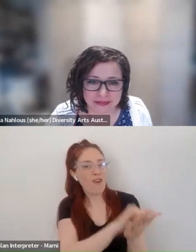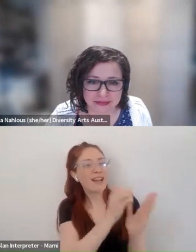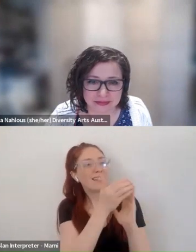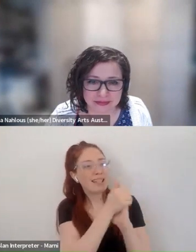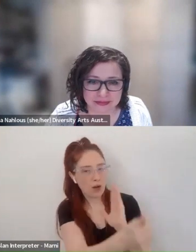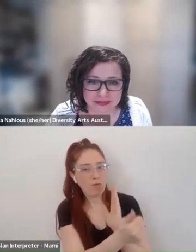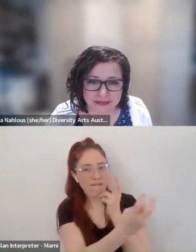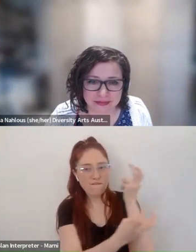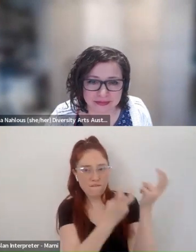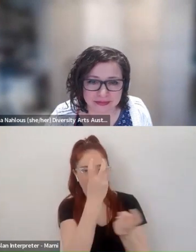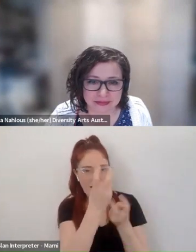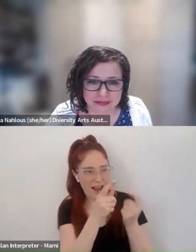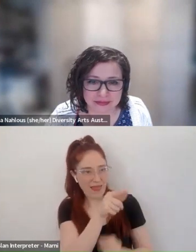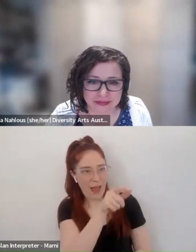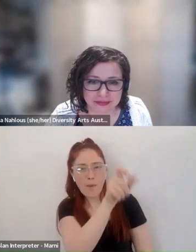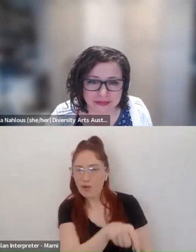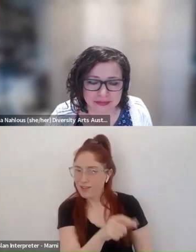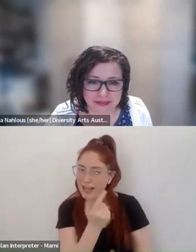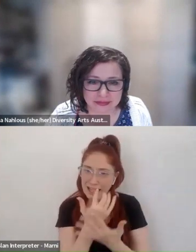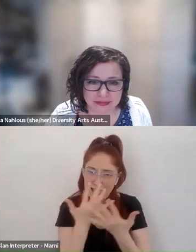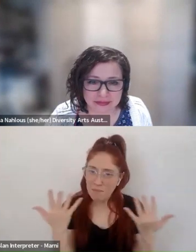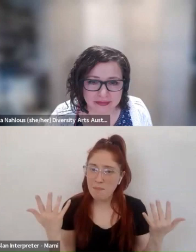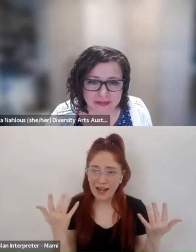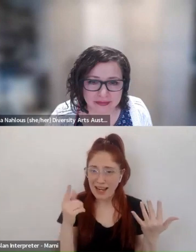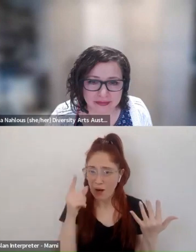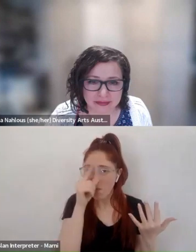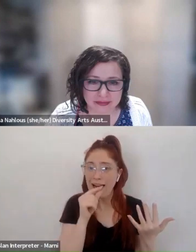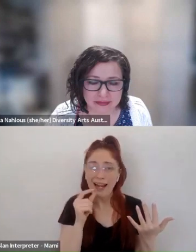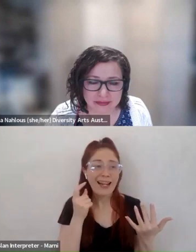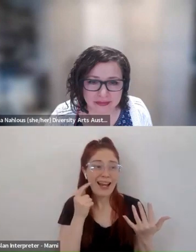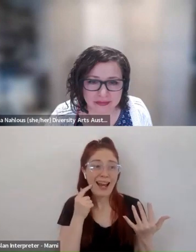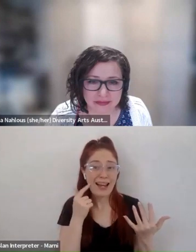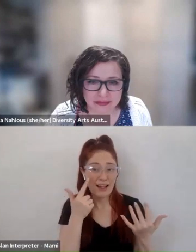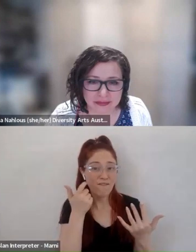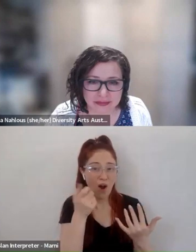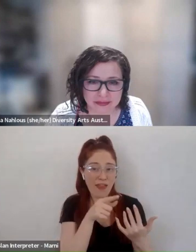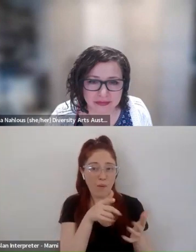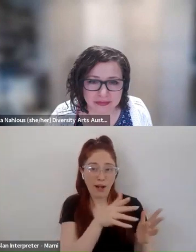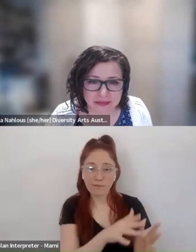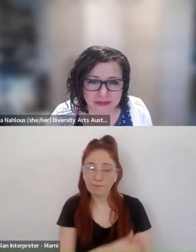ways, there are absolutely ways to do that. We, before anyone